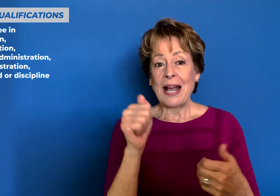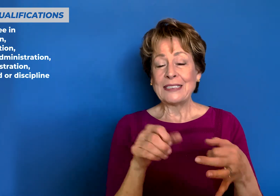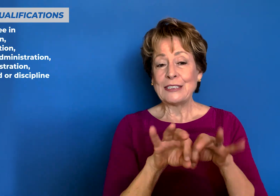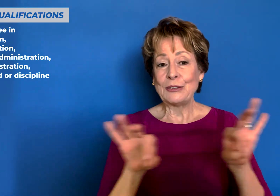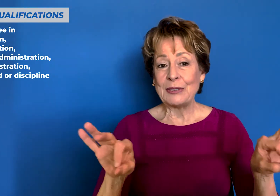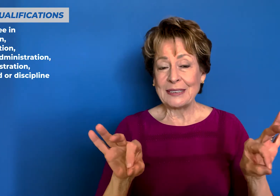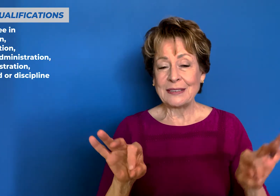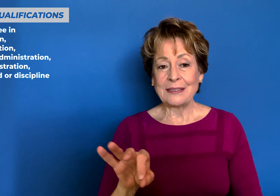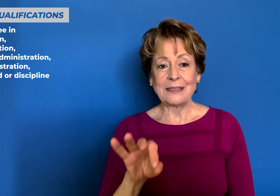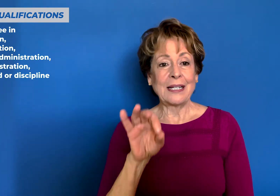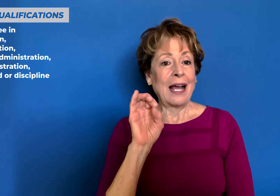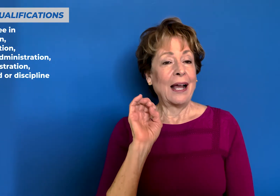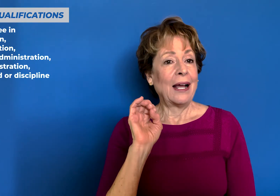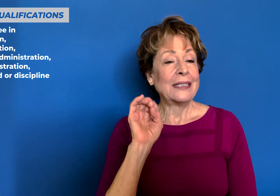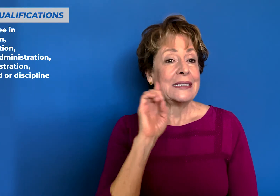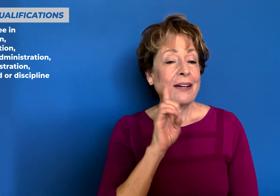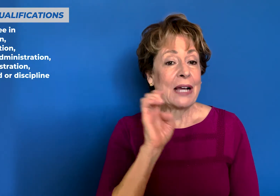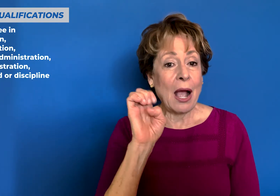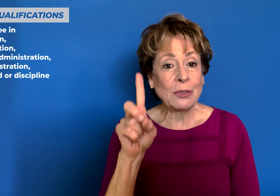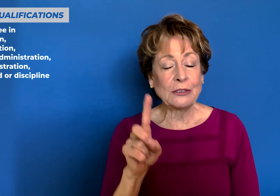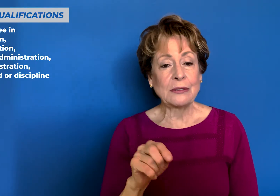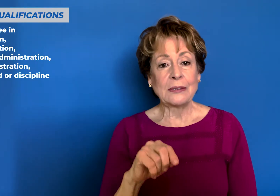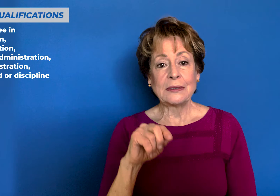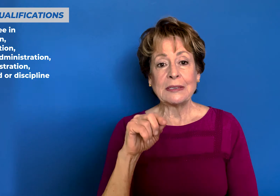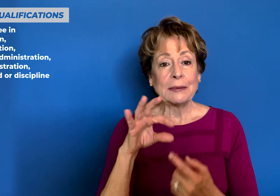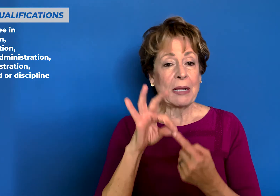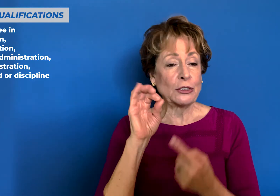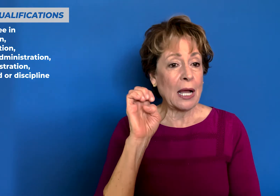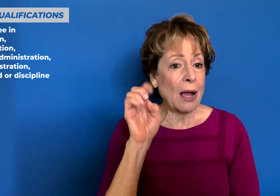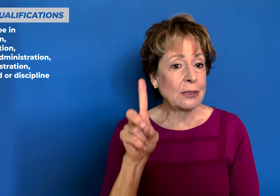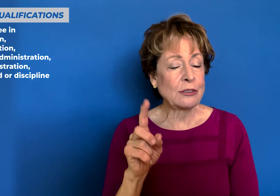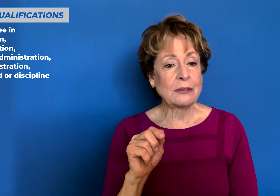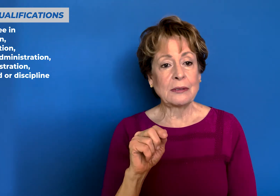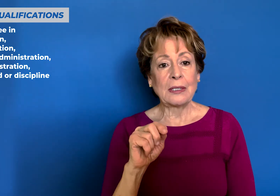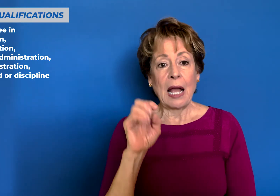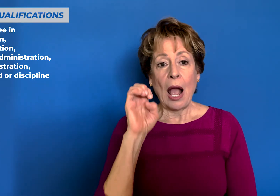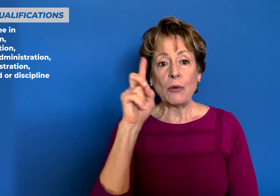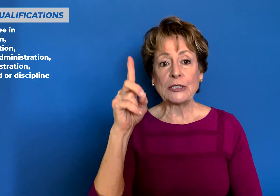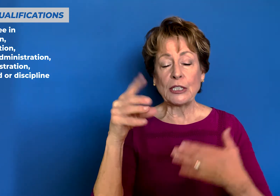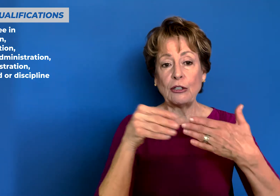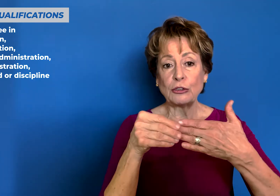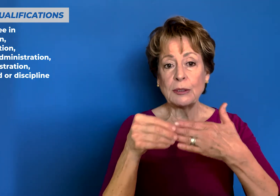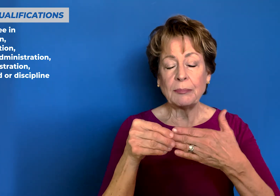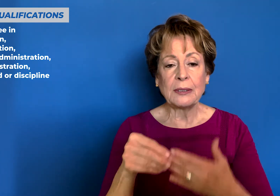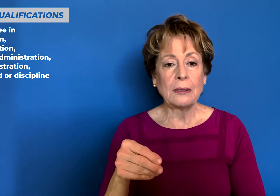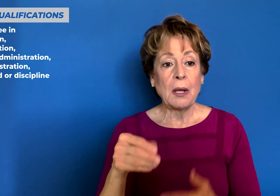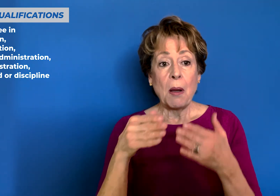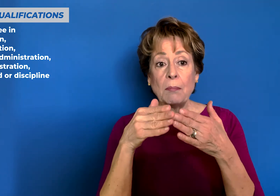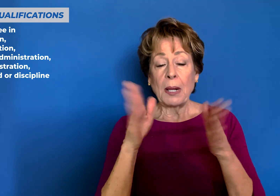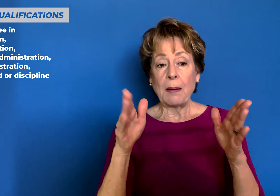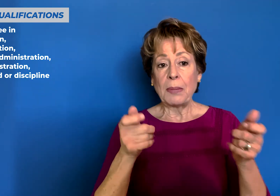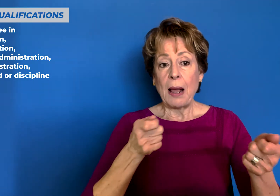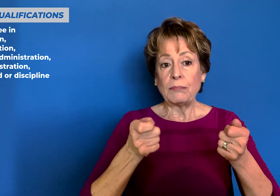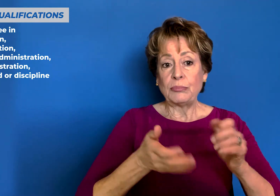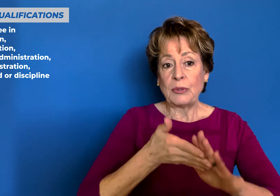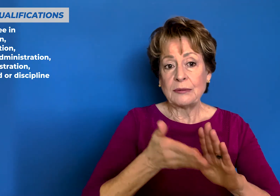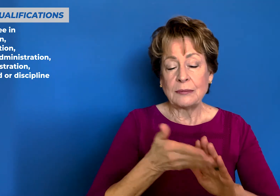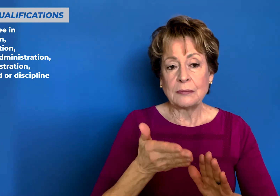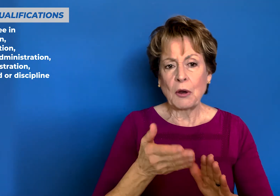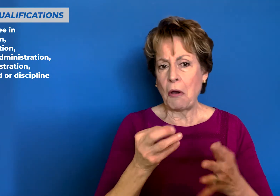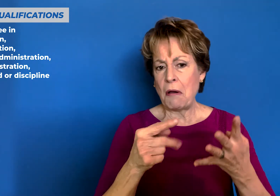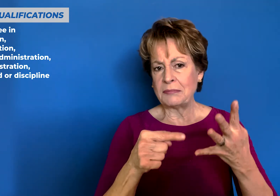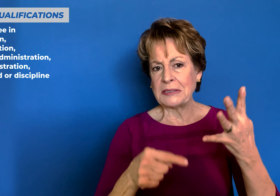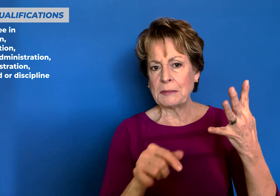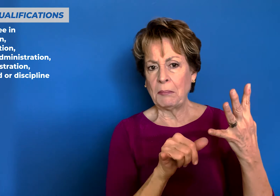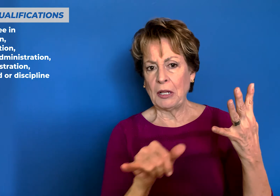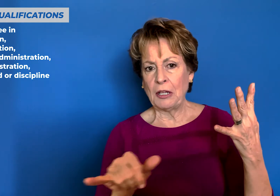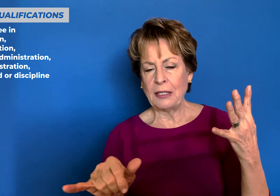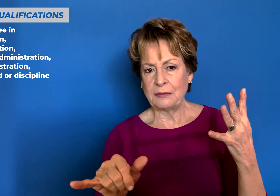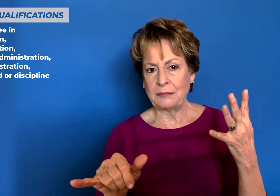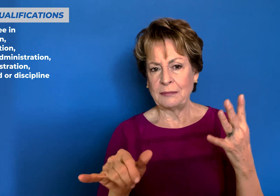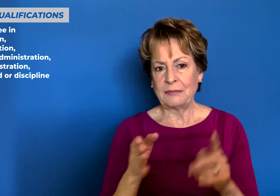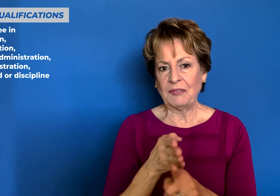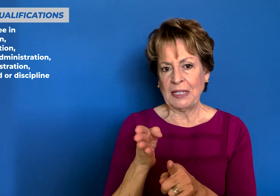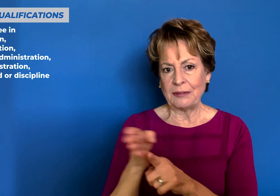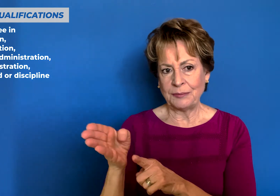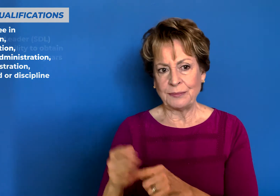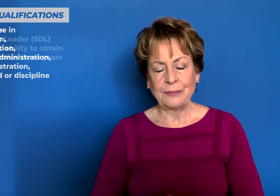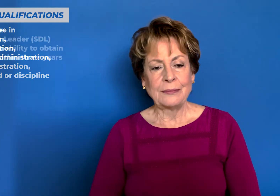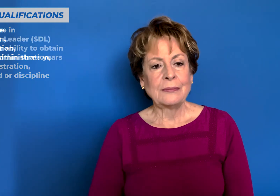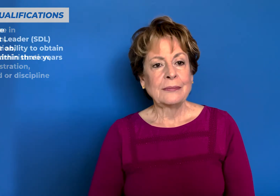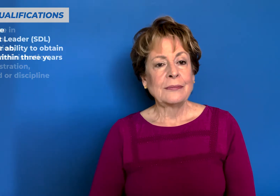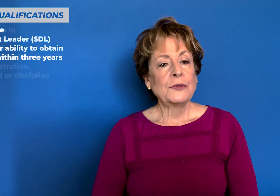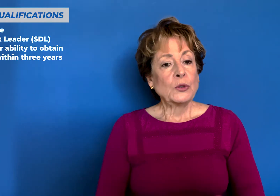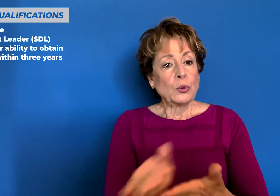Master’s degree in Deaf Education, Special Education, Educational Leadership, Public Administration, or related field or discipline.